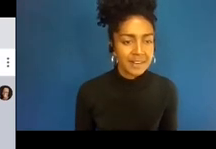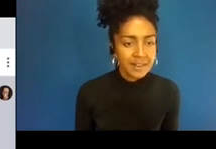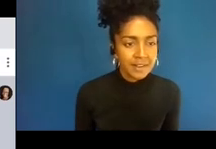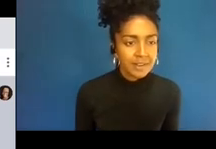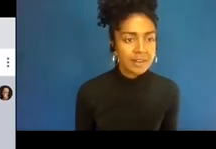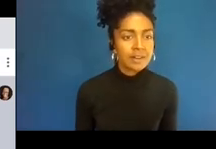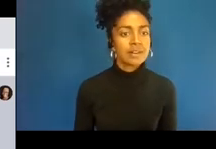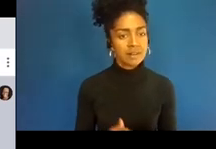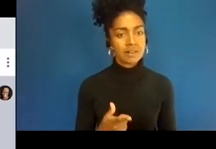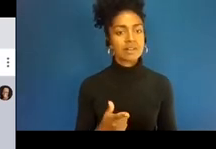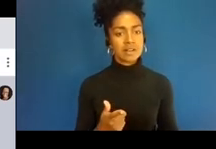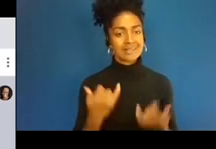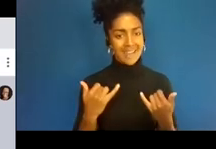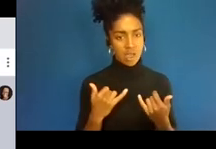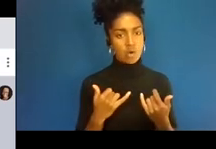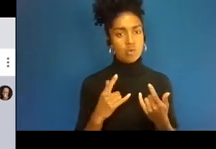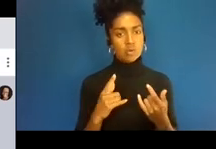"Actively working with tutors and writing center colleagues